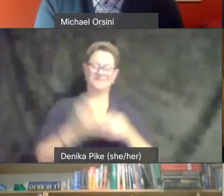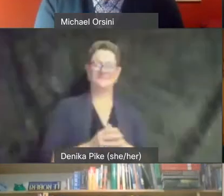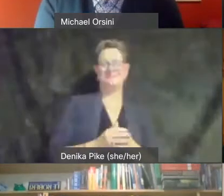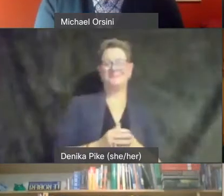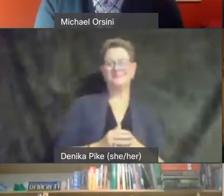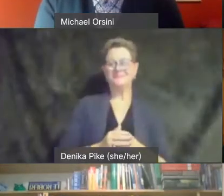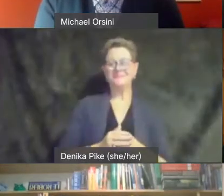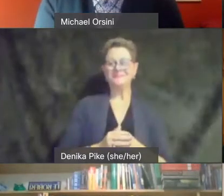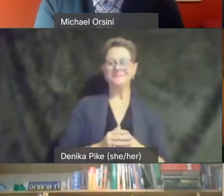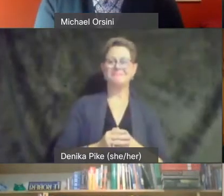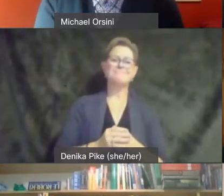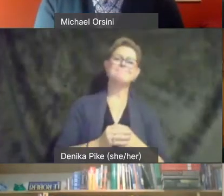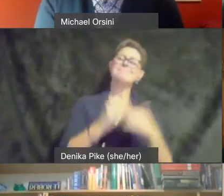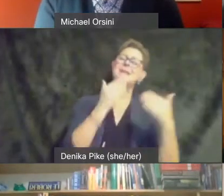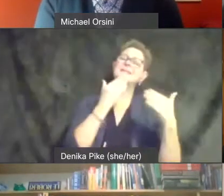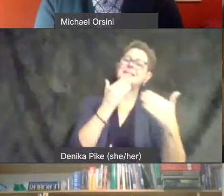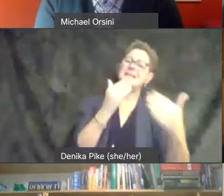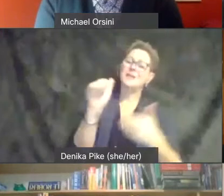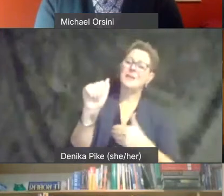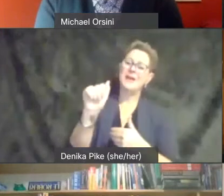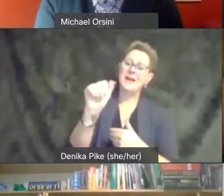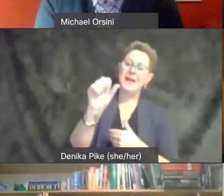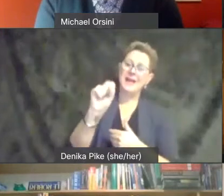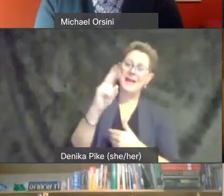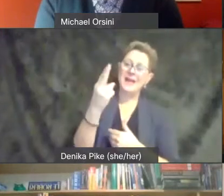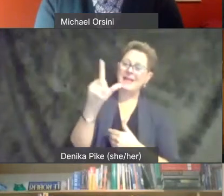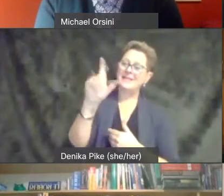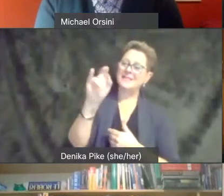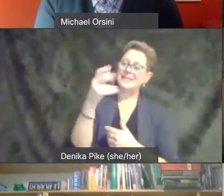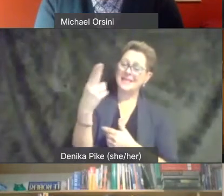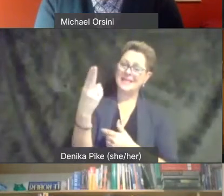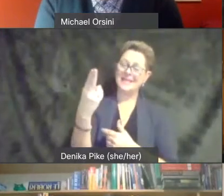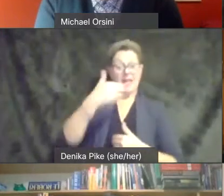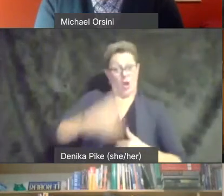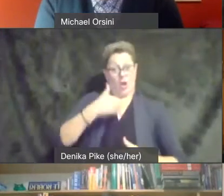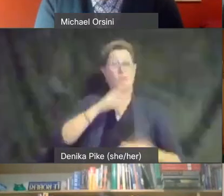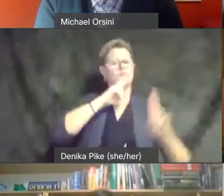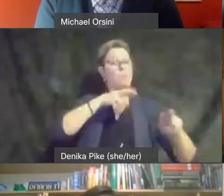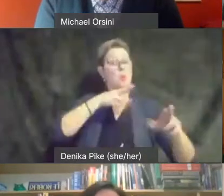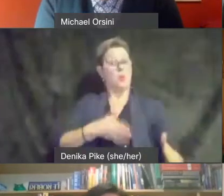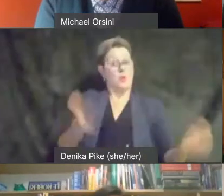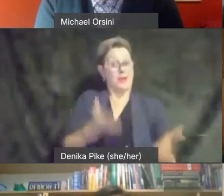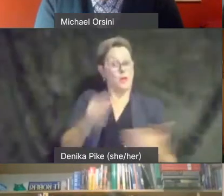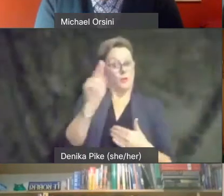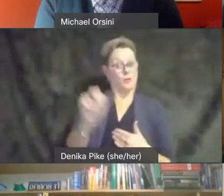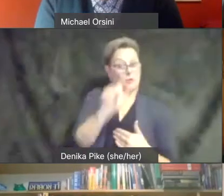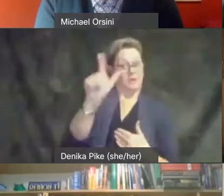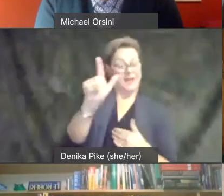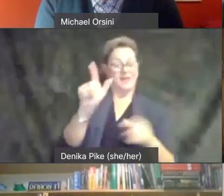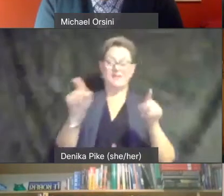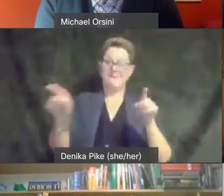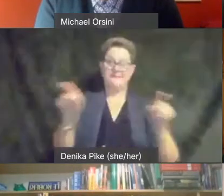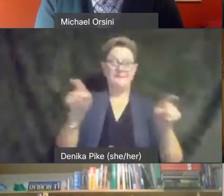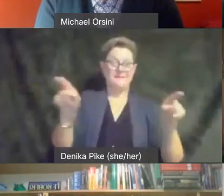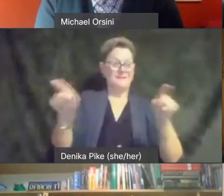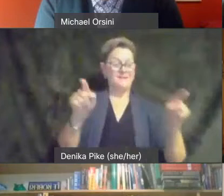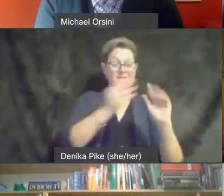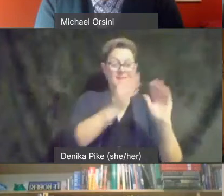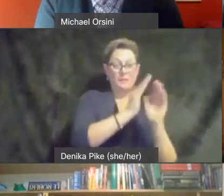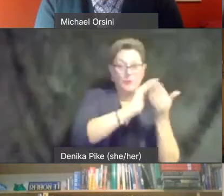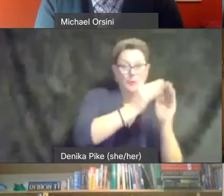Thank you so much Ashley and, you know, as a reporter here, and you can blend in Labrador, the rural urban divide. This is a province. That's almost entirely world. Really? So.